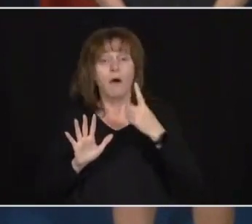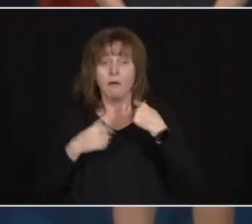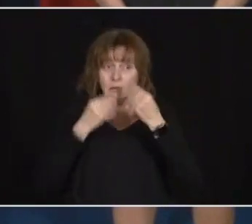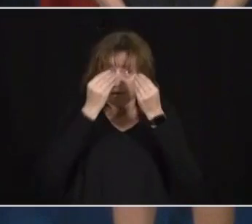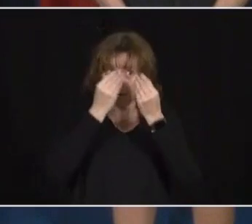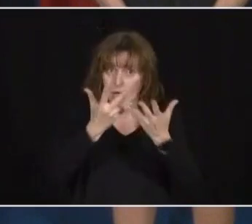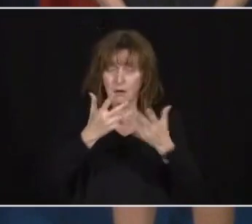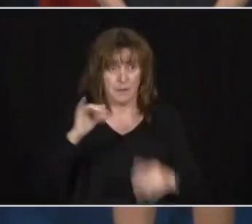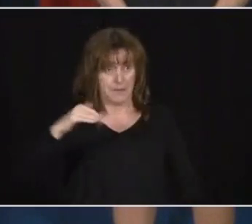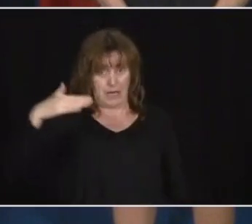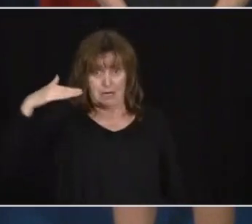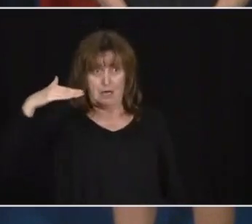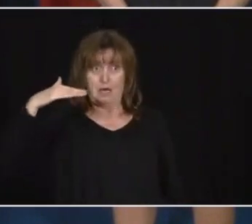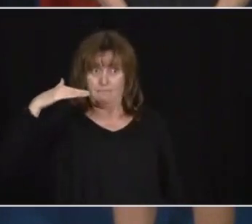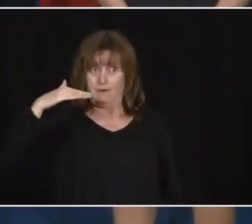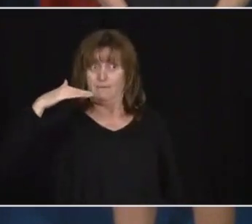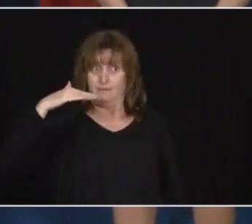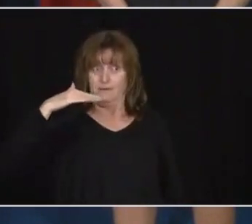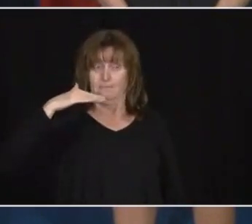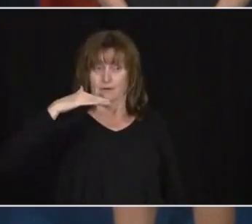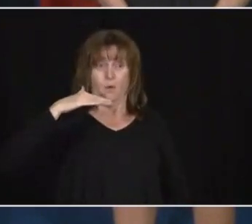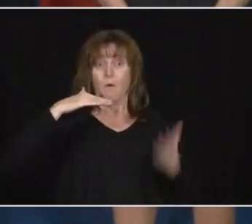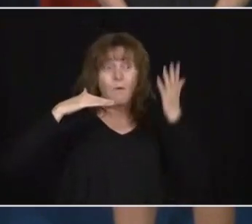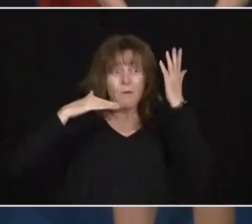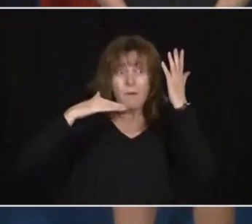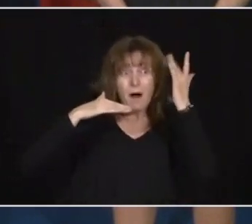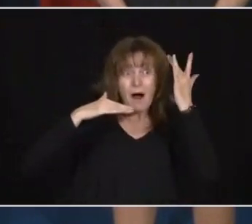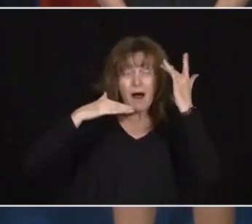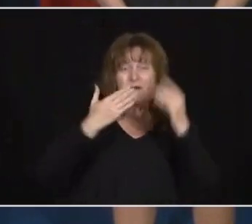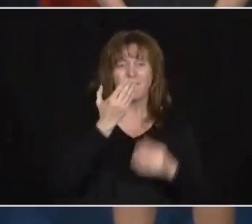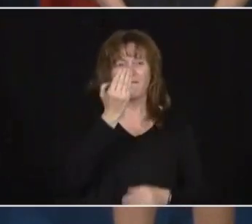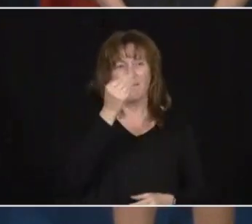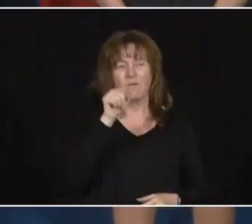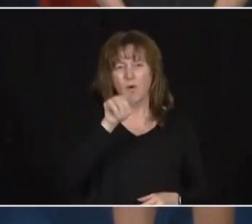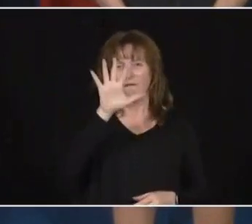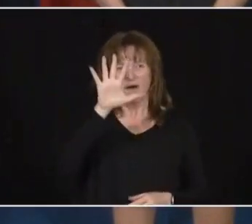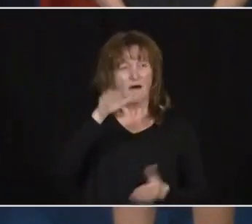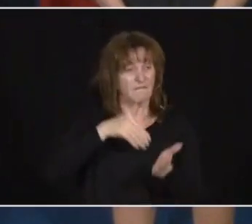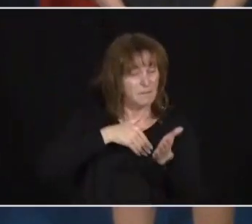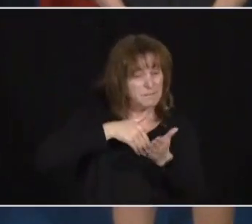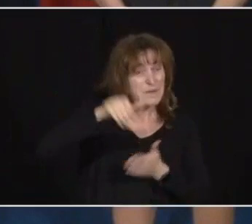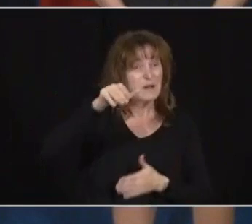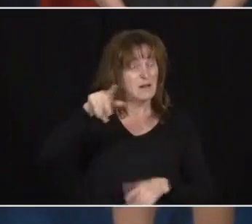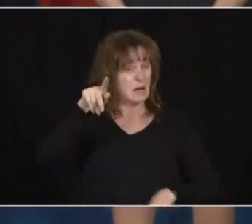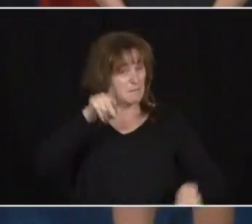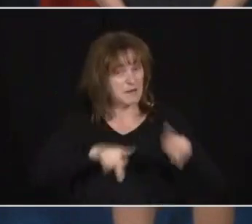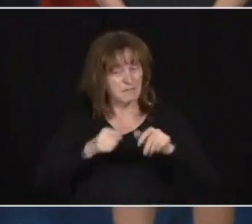But I can tell you one thing, the trend is going in the right direction because of all